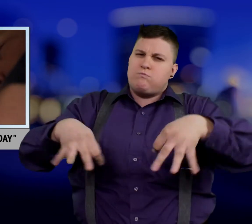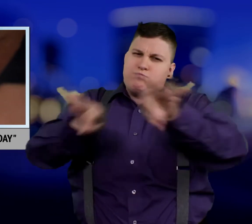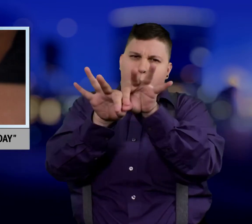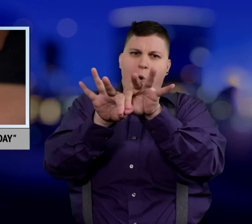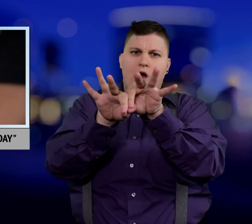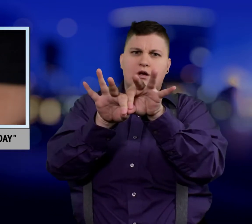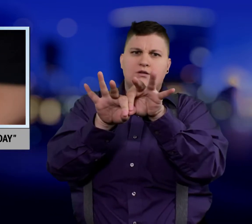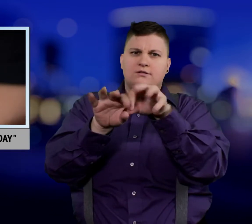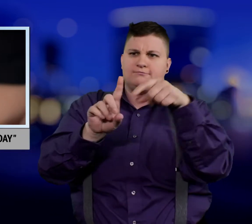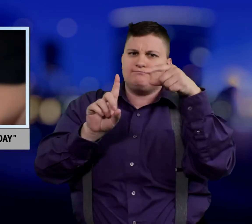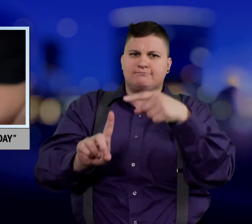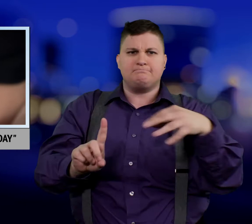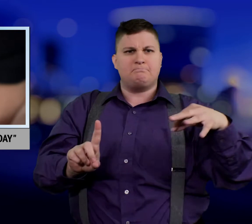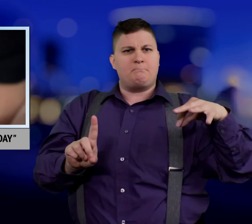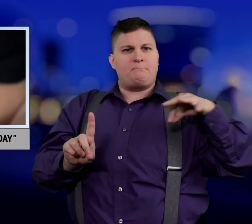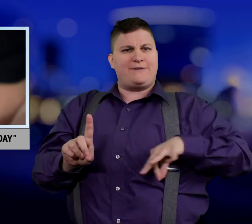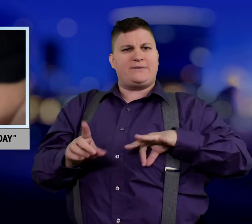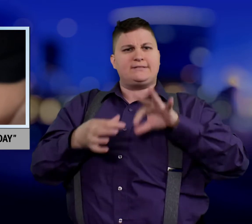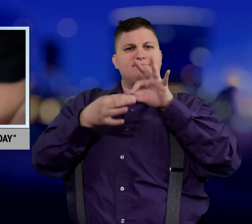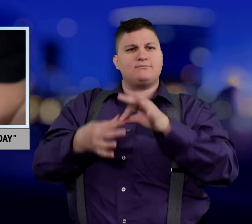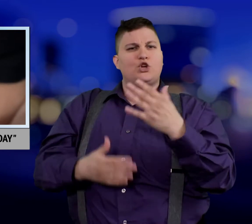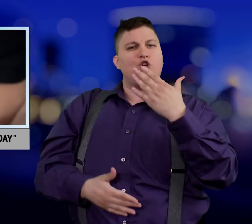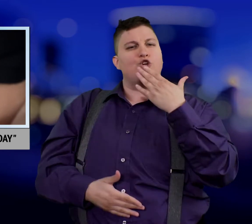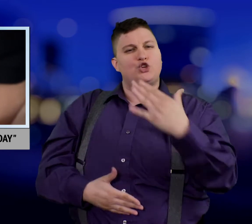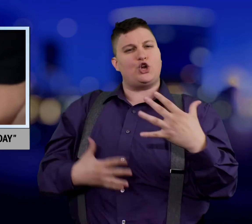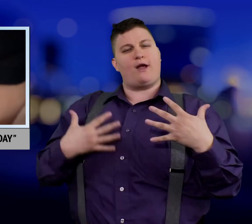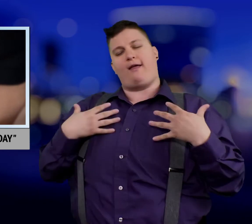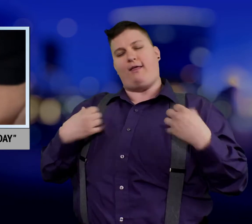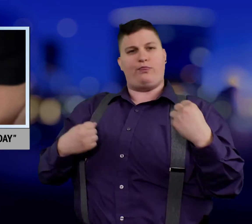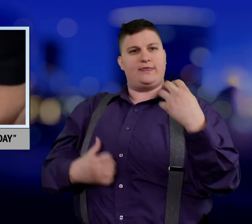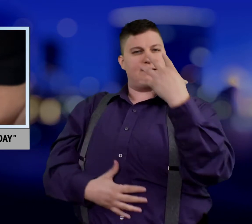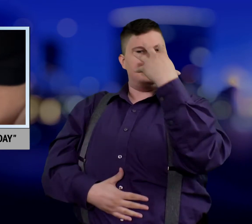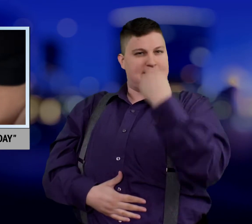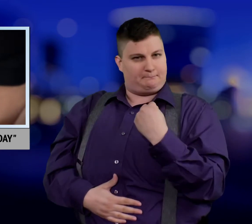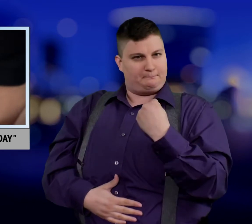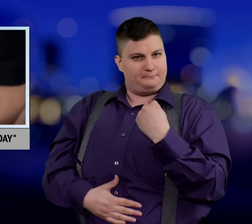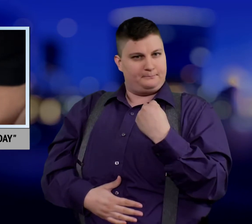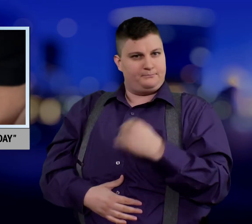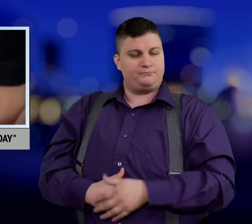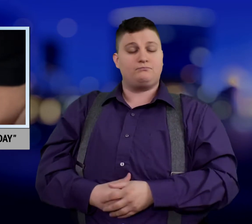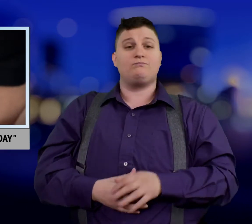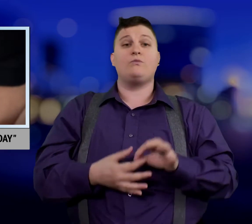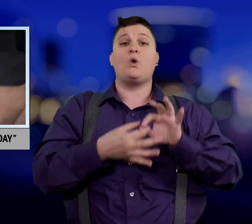attention to the importance of and benefits associated with good, healthy sleep.